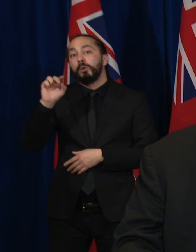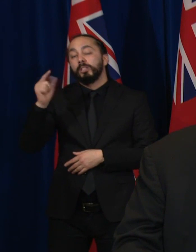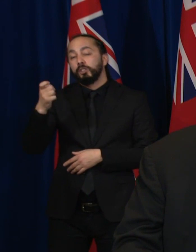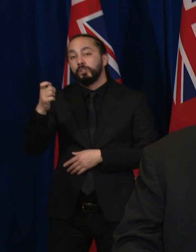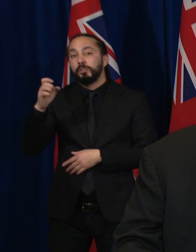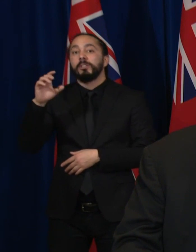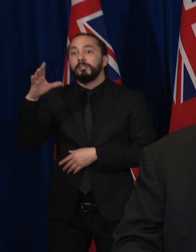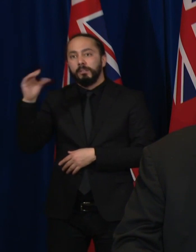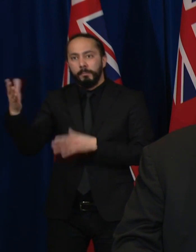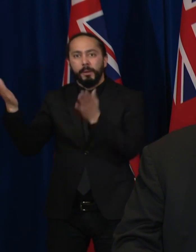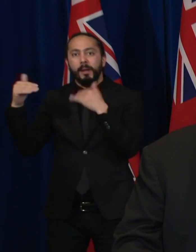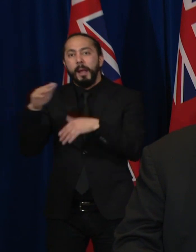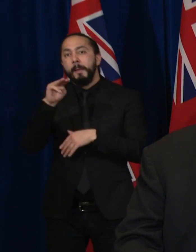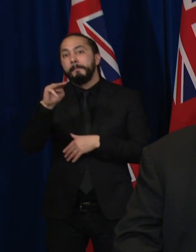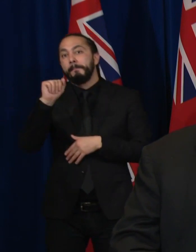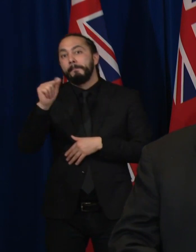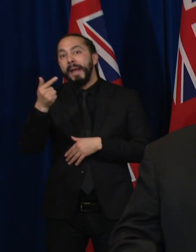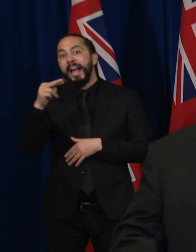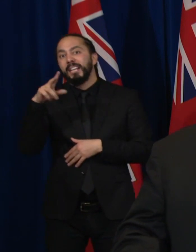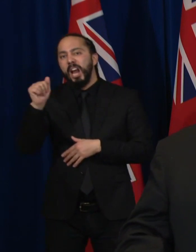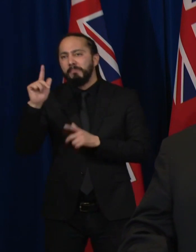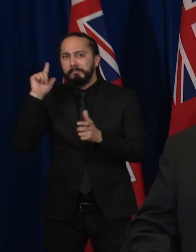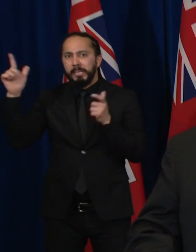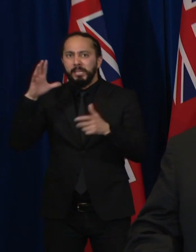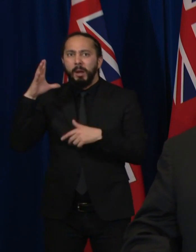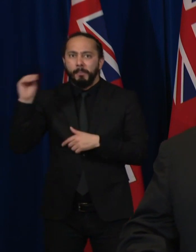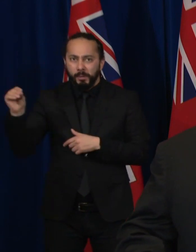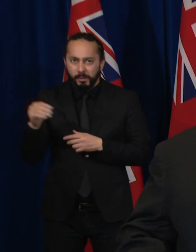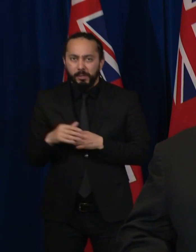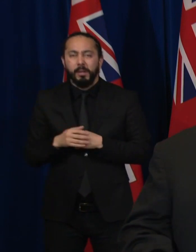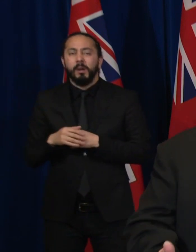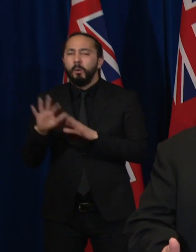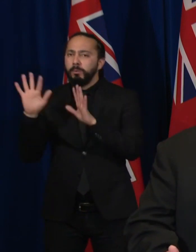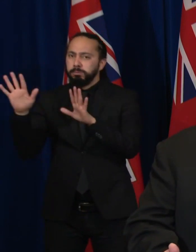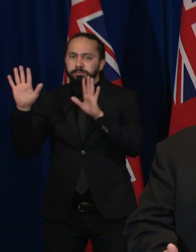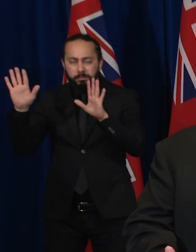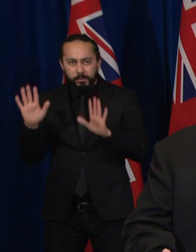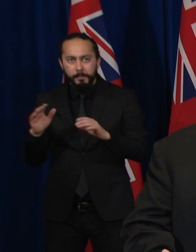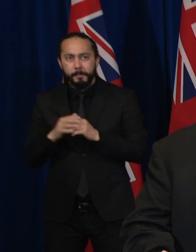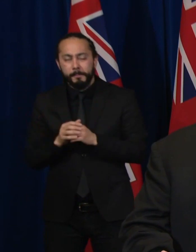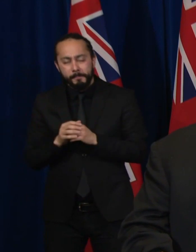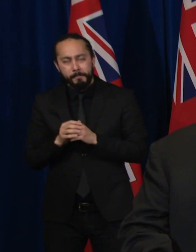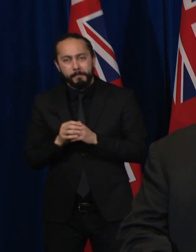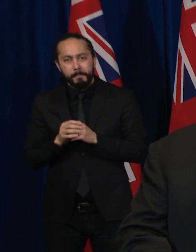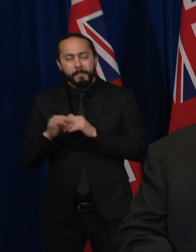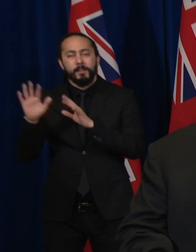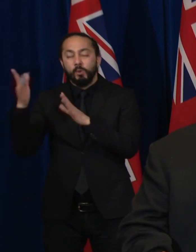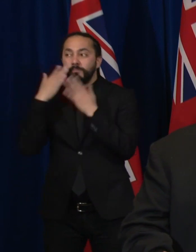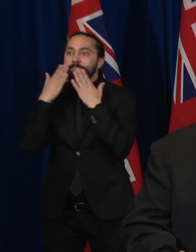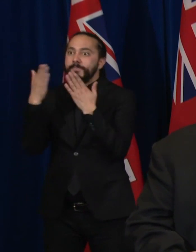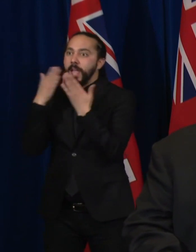happen,. You talk about champions. And what they're telling me is we're going to make sure we have the best of